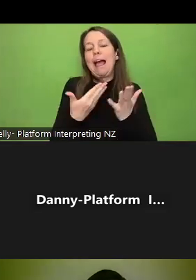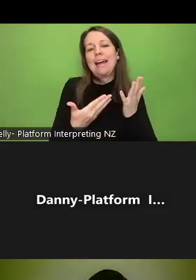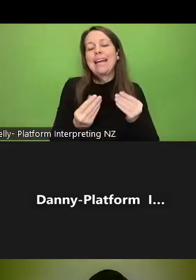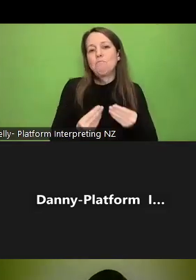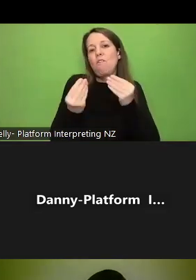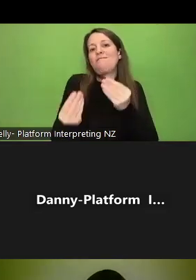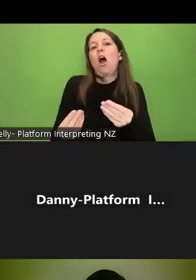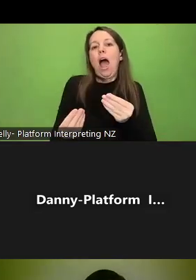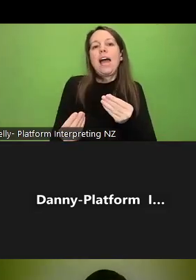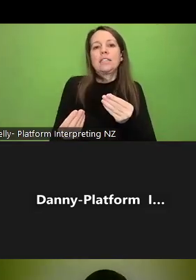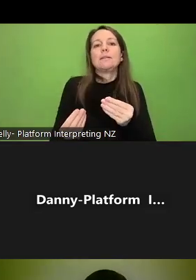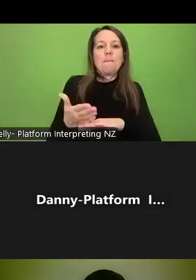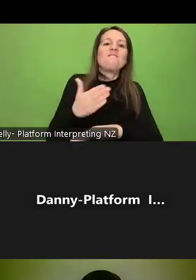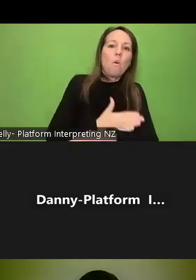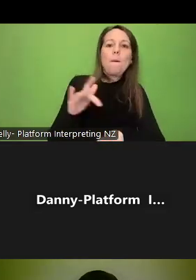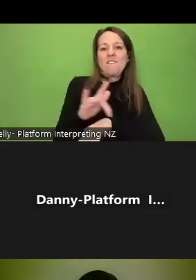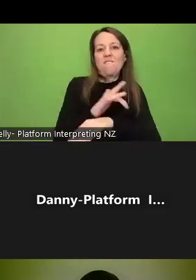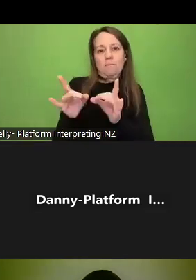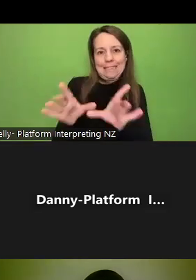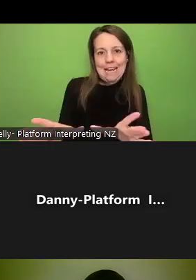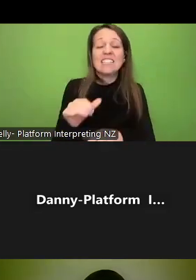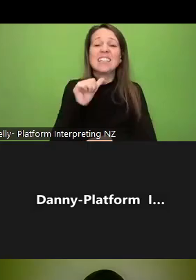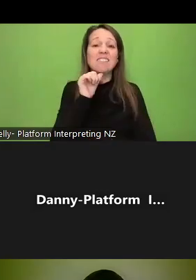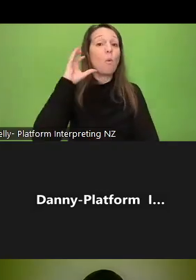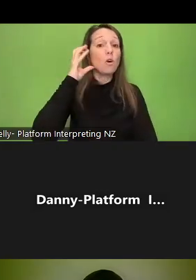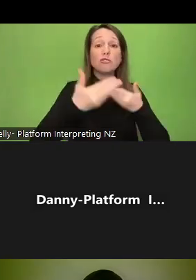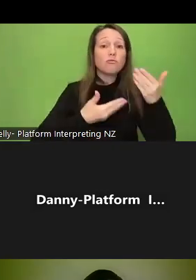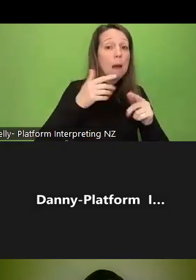let's say you can't get ahold of an audio describer, or you don't have the budget,